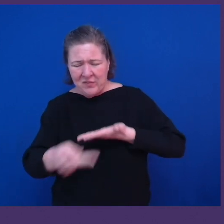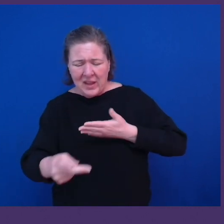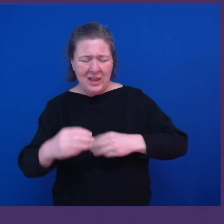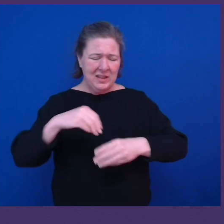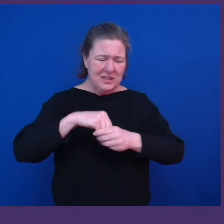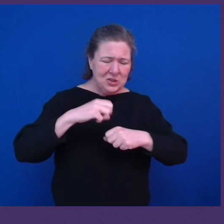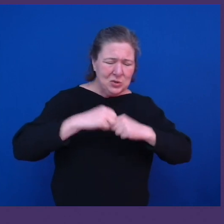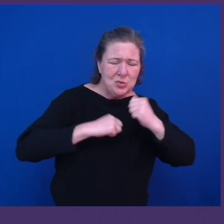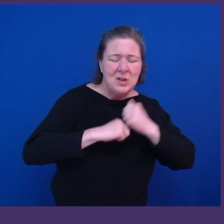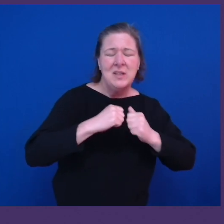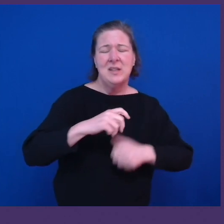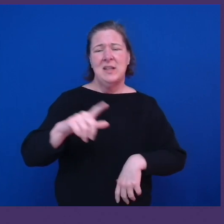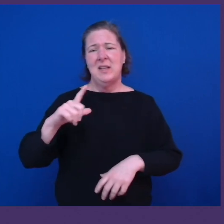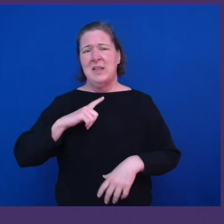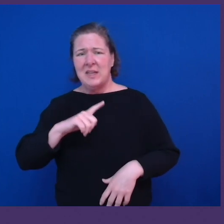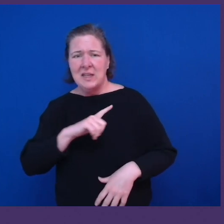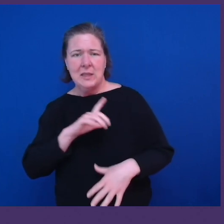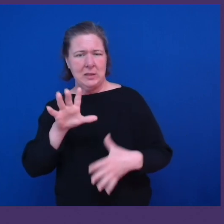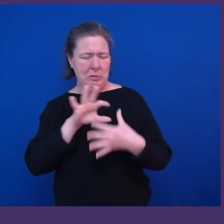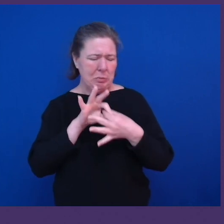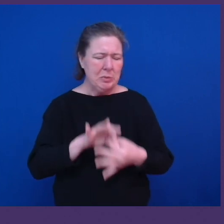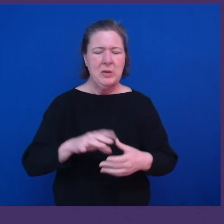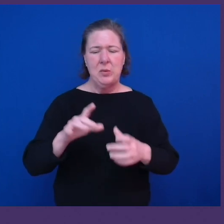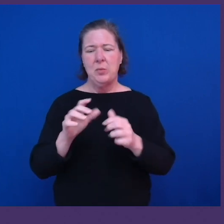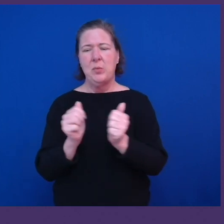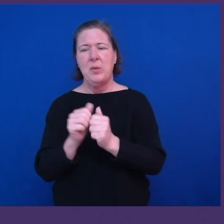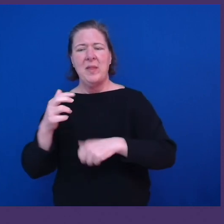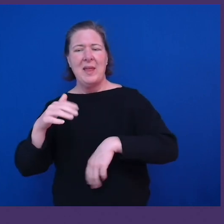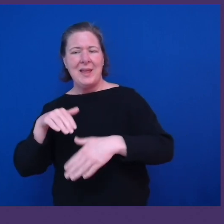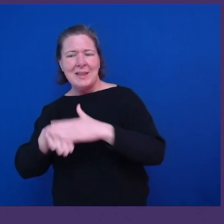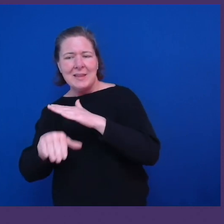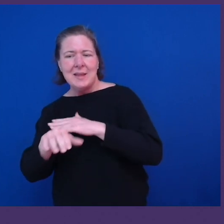that refers also to accessibility, in the European Disability Card.